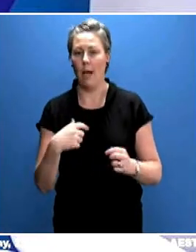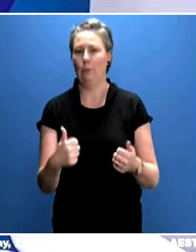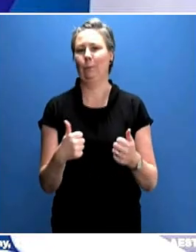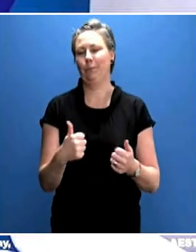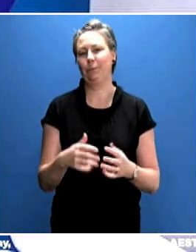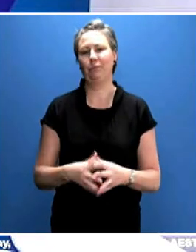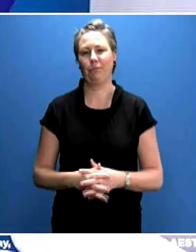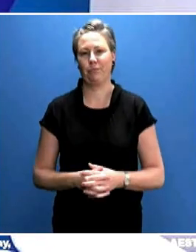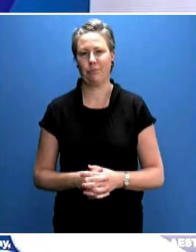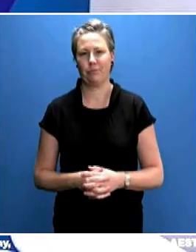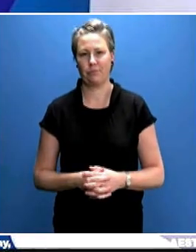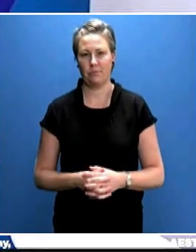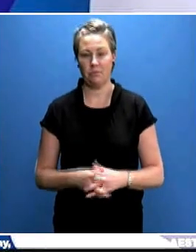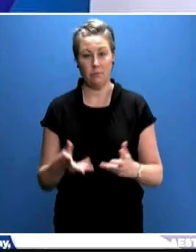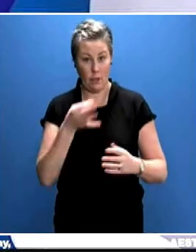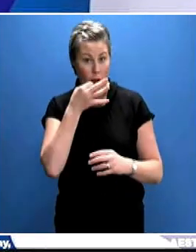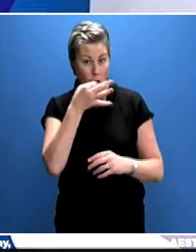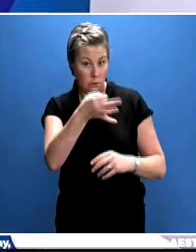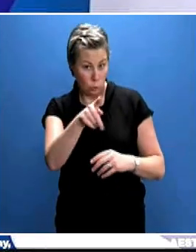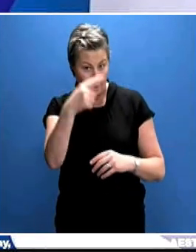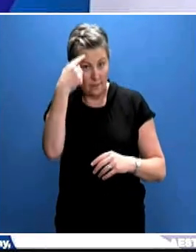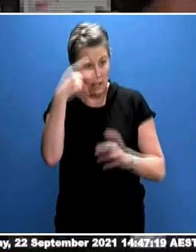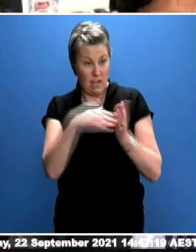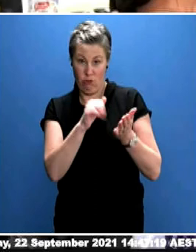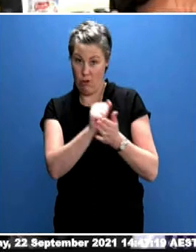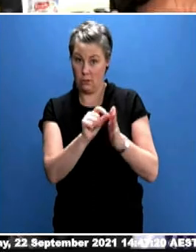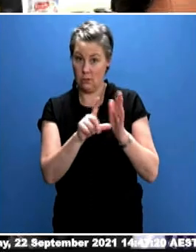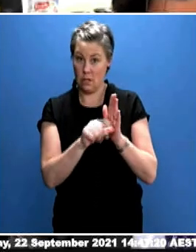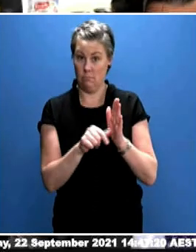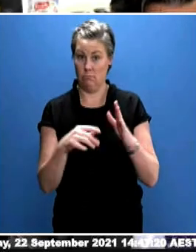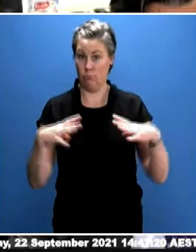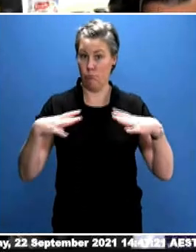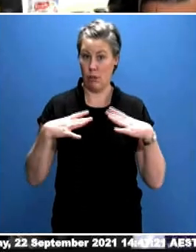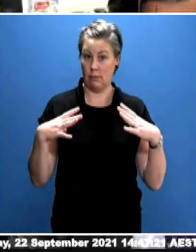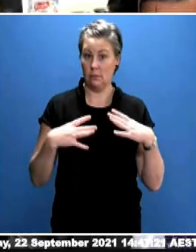I was just asking whether the timetable has a break for fifteen minutes,